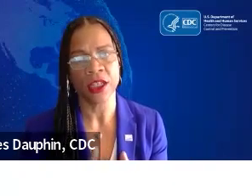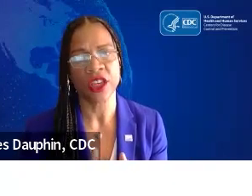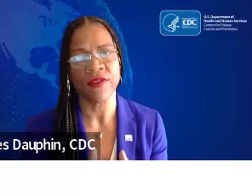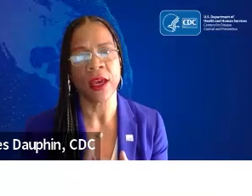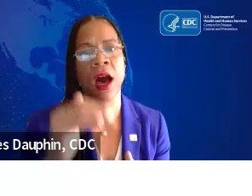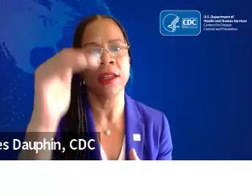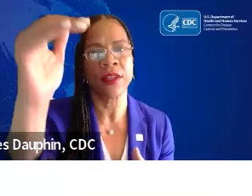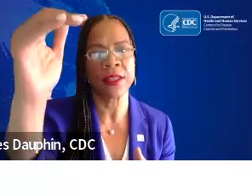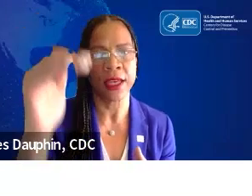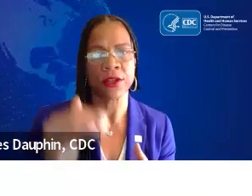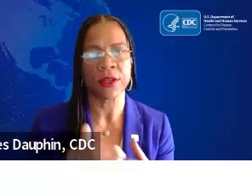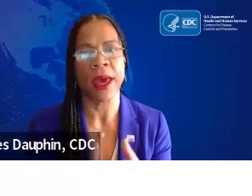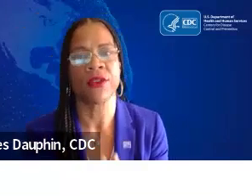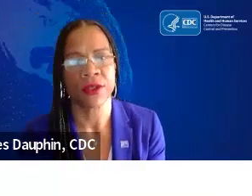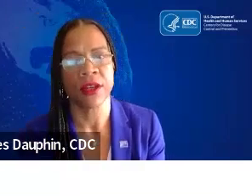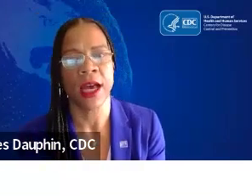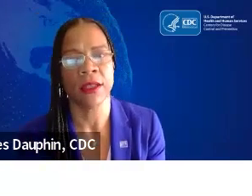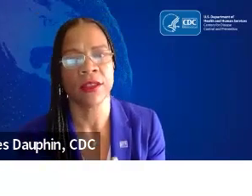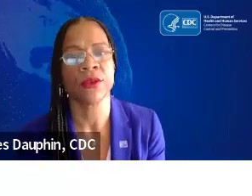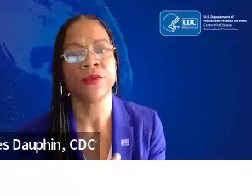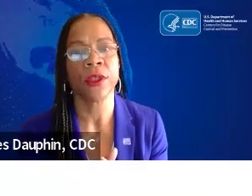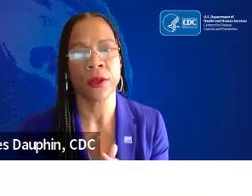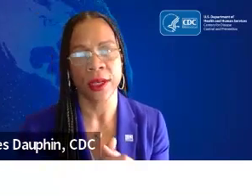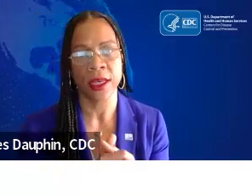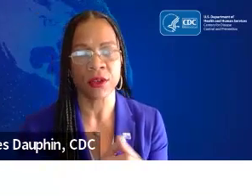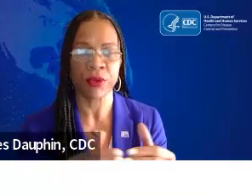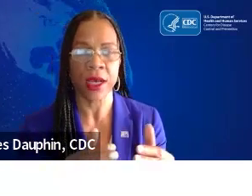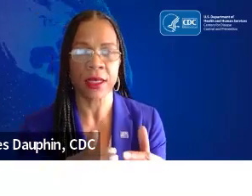in achieving all of the standards and measures that are outlined through the full accreditation process.